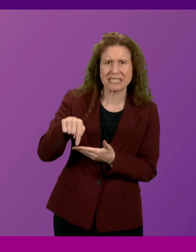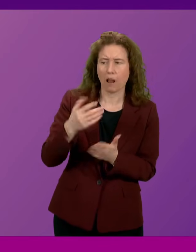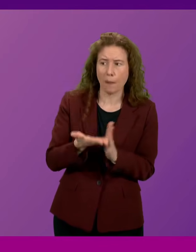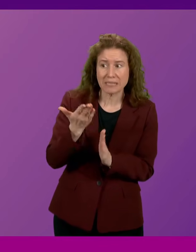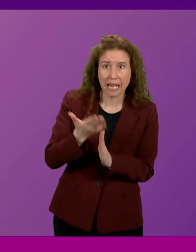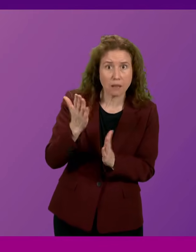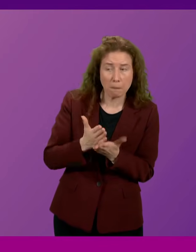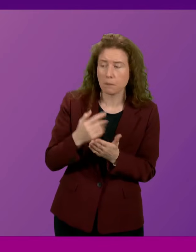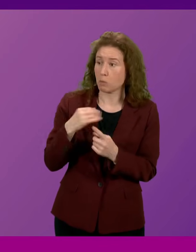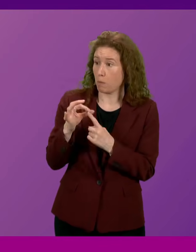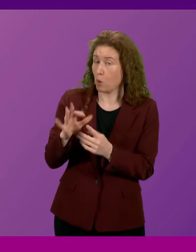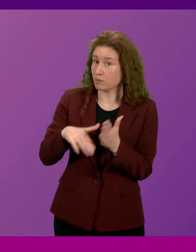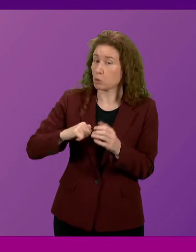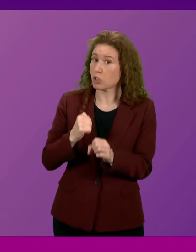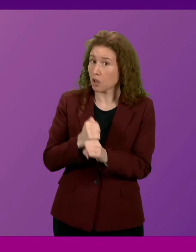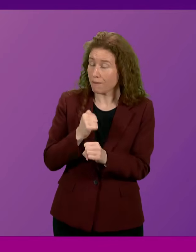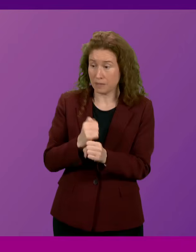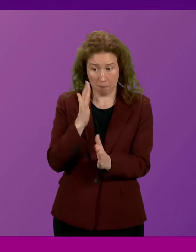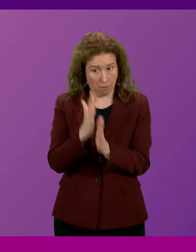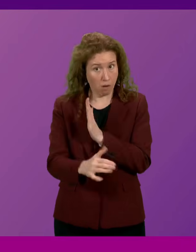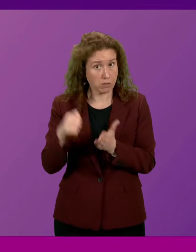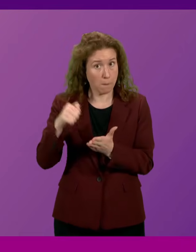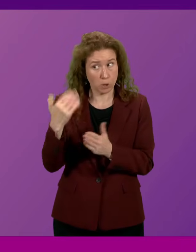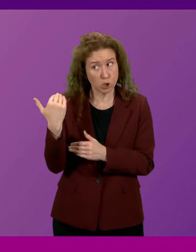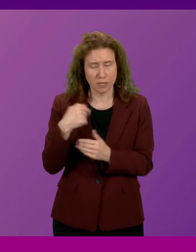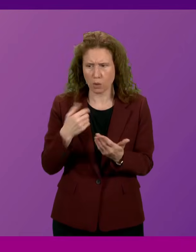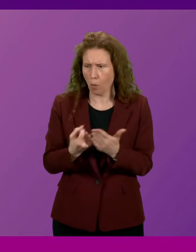the Scottish Government and was included in the budget passed earlier this year.